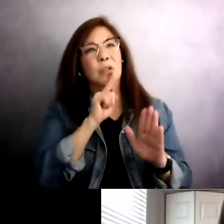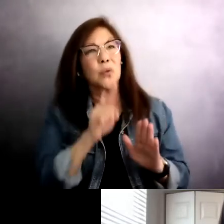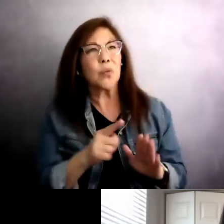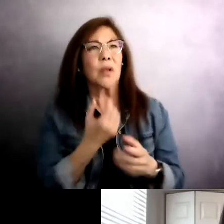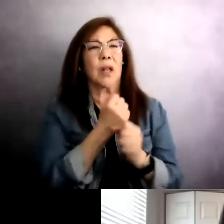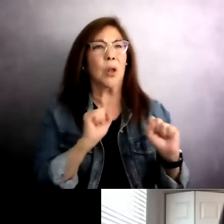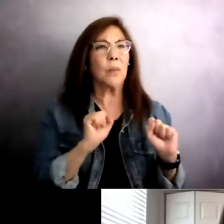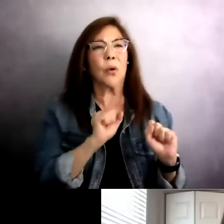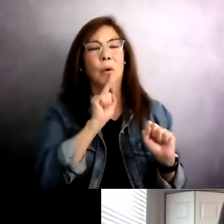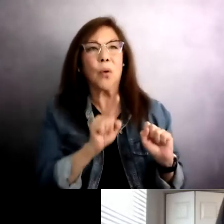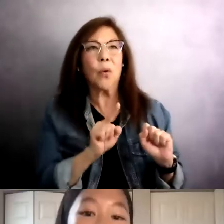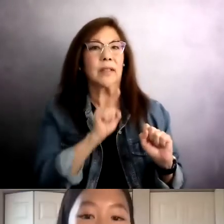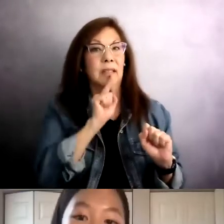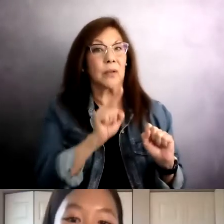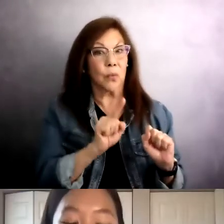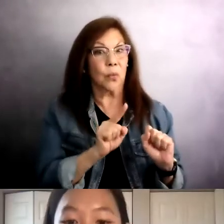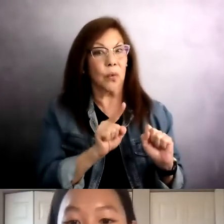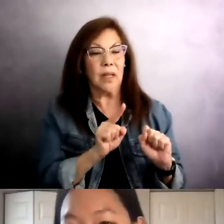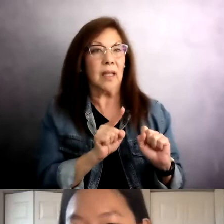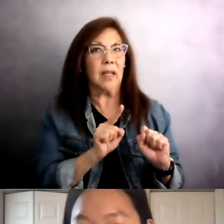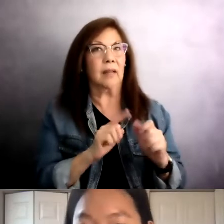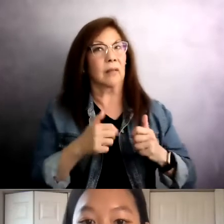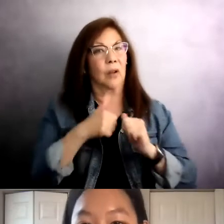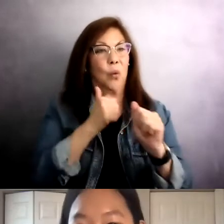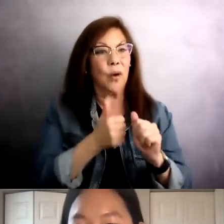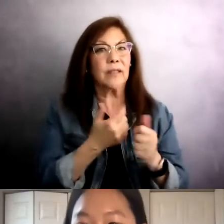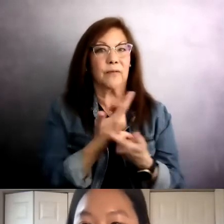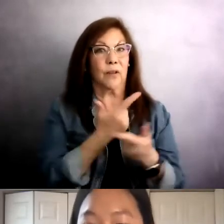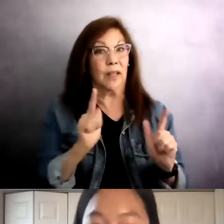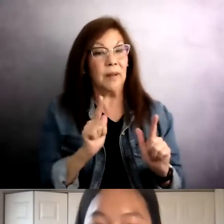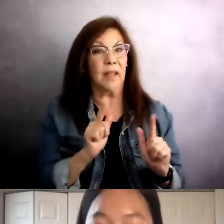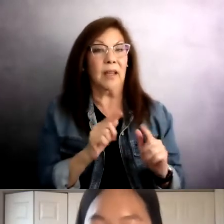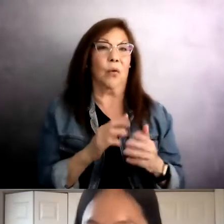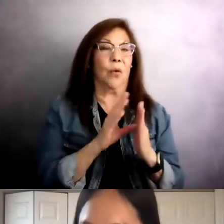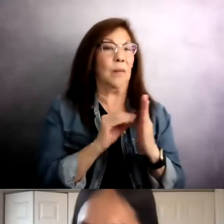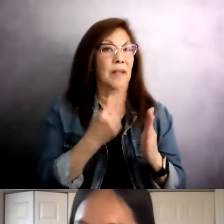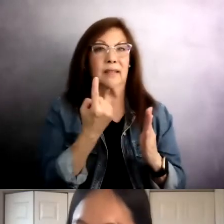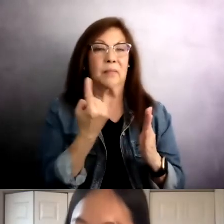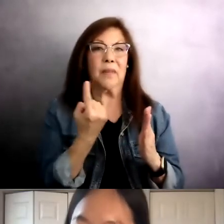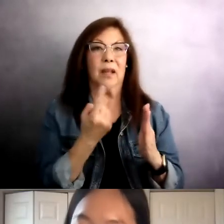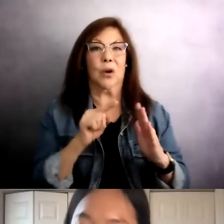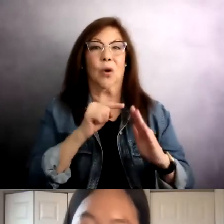Or does it, in its quest for liberation, just imitate something original and better? What